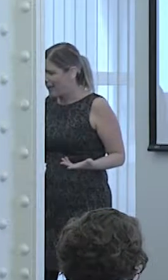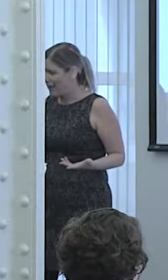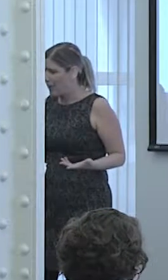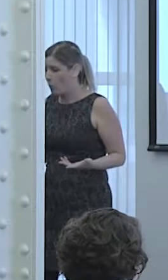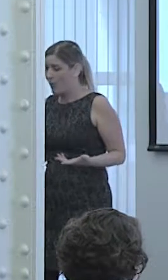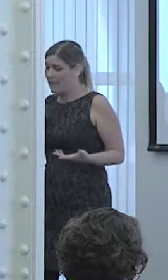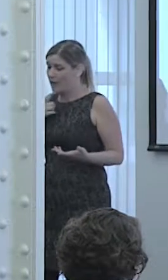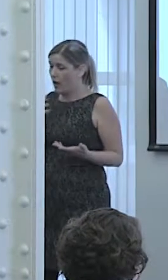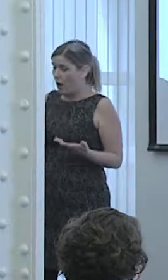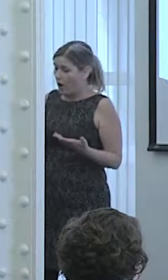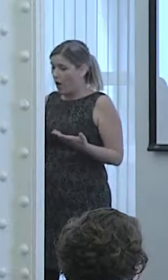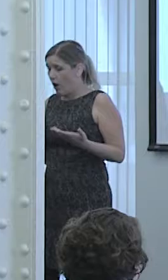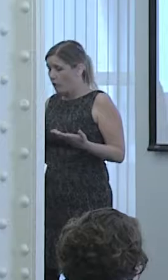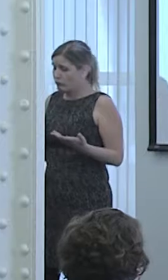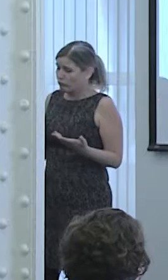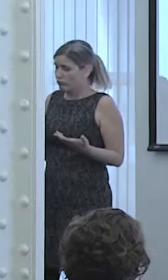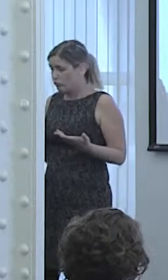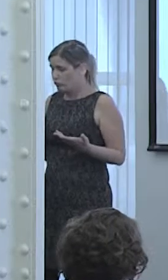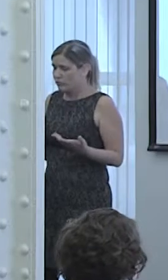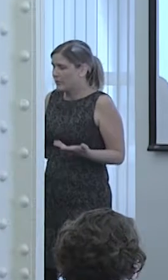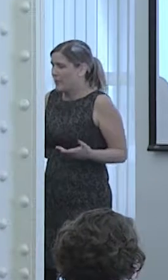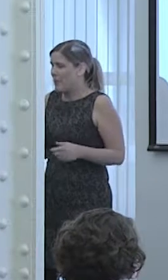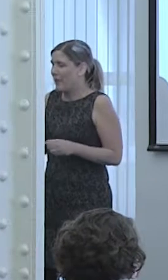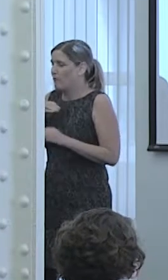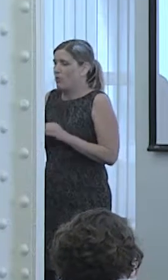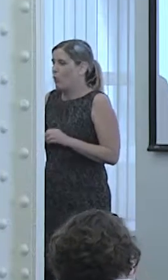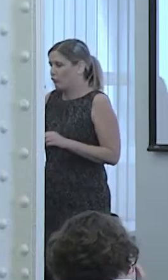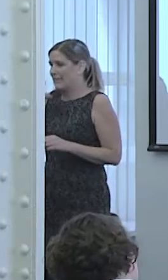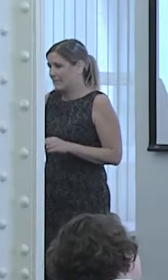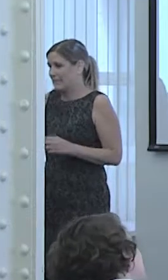They're like, "uhhh...", they just get a blank face like,